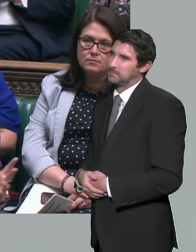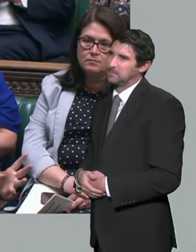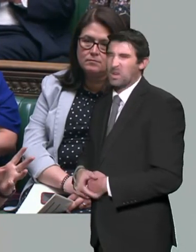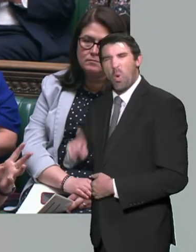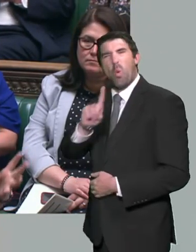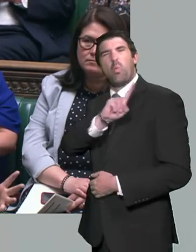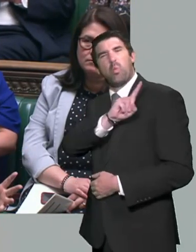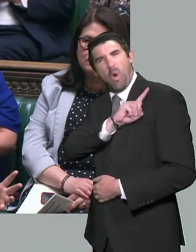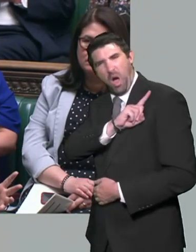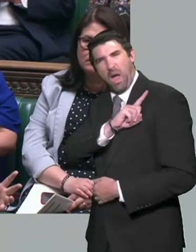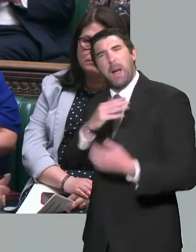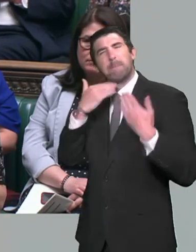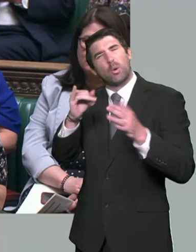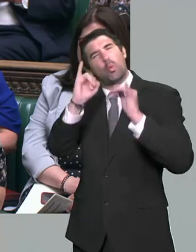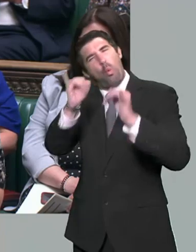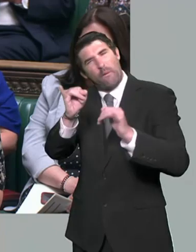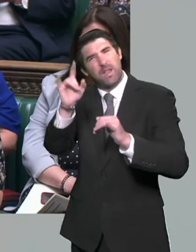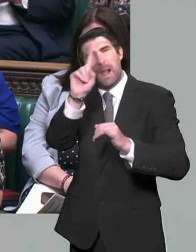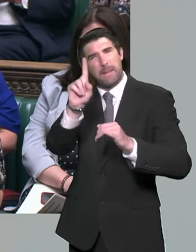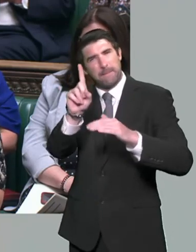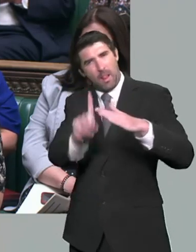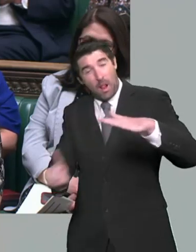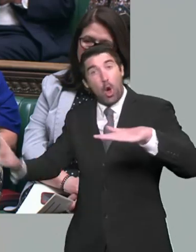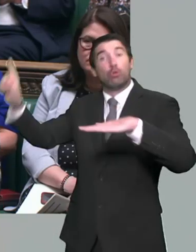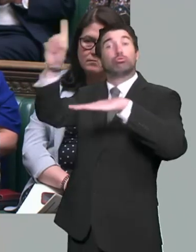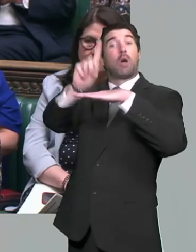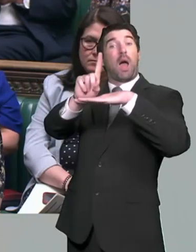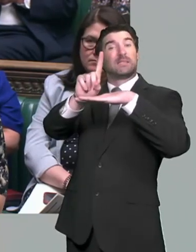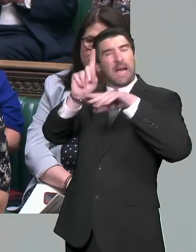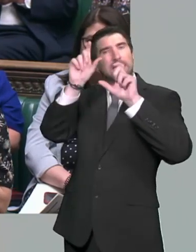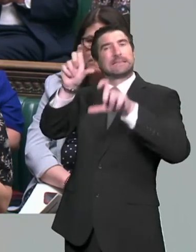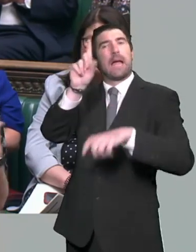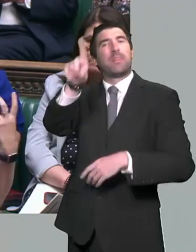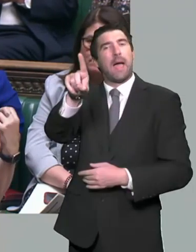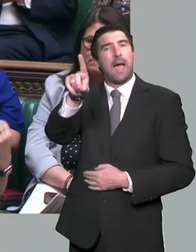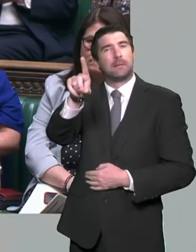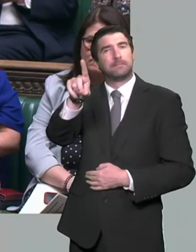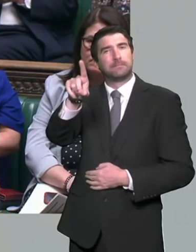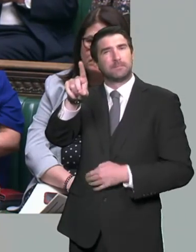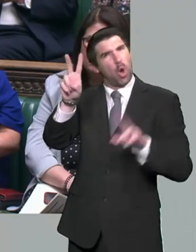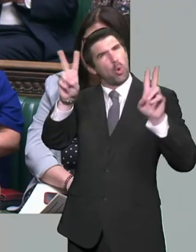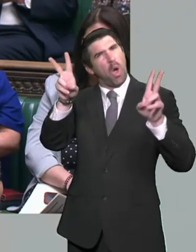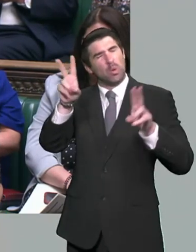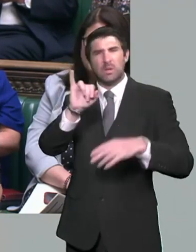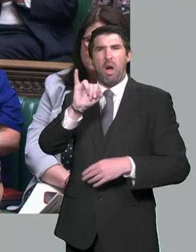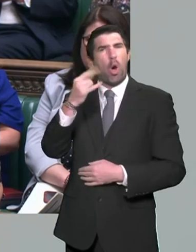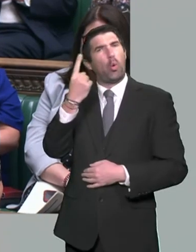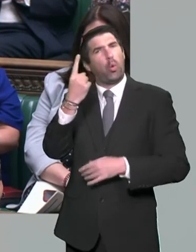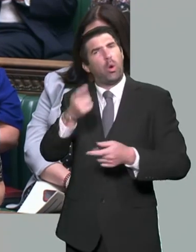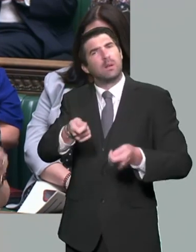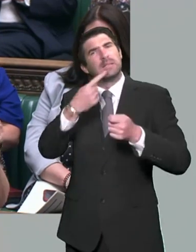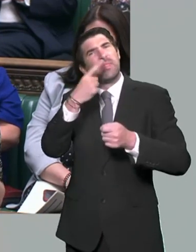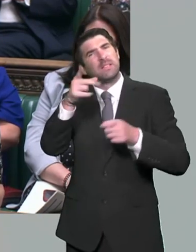stay there?”Not my words about the Prime Minister, but those of his newest appointment—his